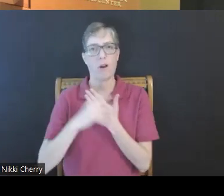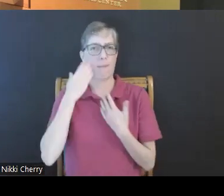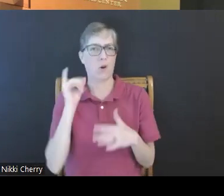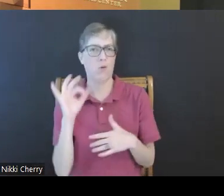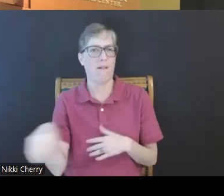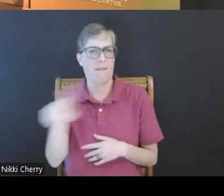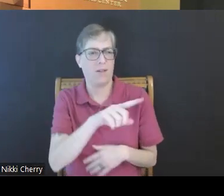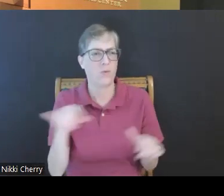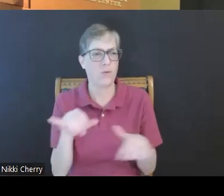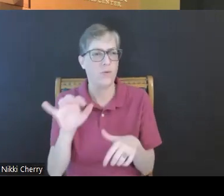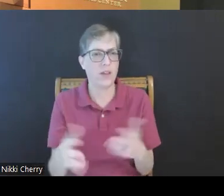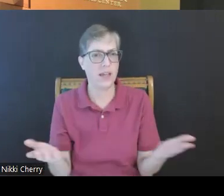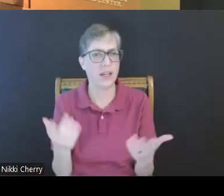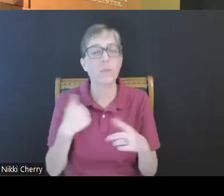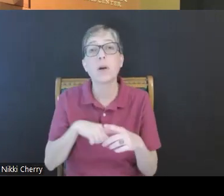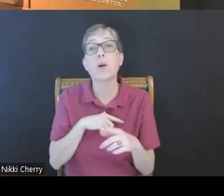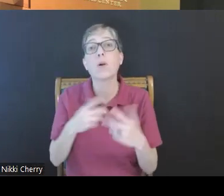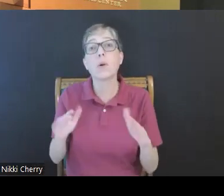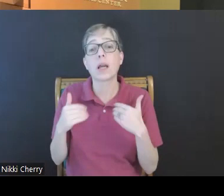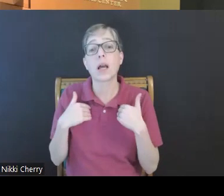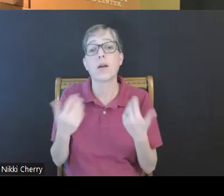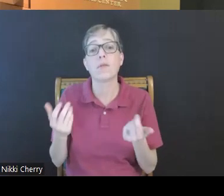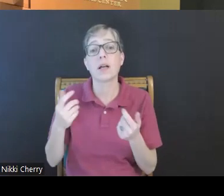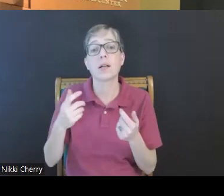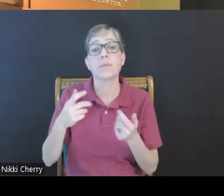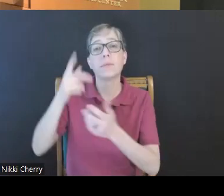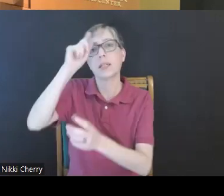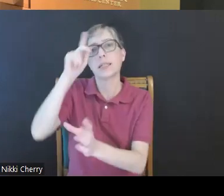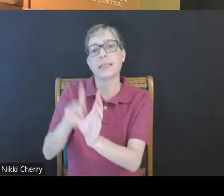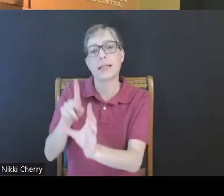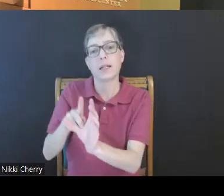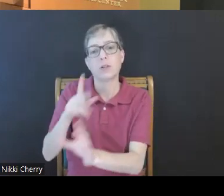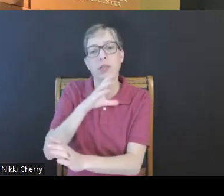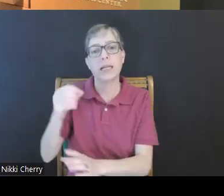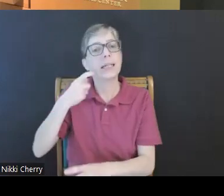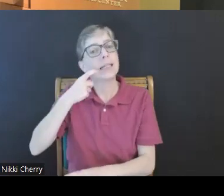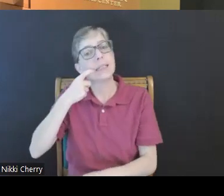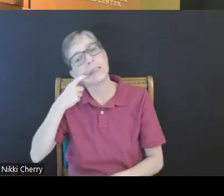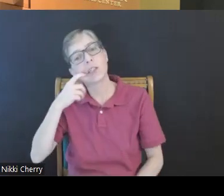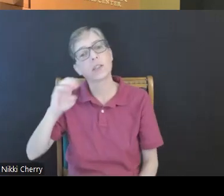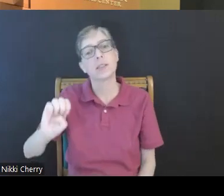have uh a Psychiatry and addictions Echo that is Statewide that is now actually in its eighth year